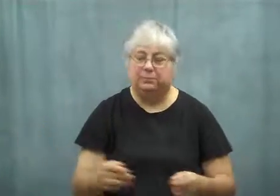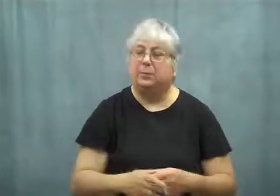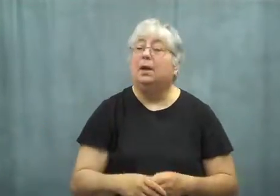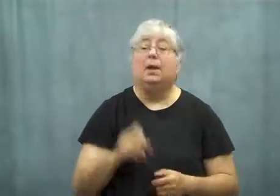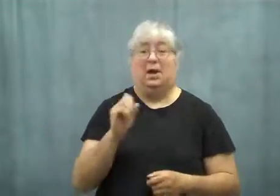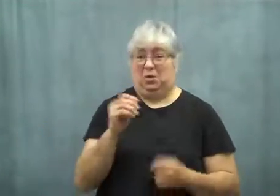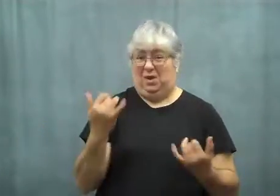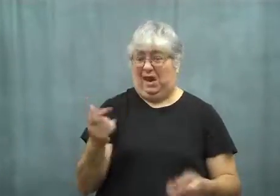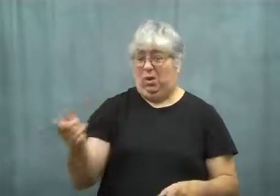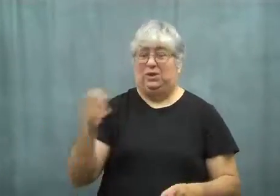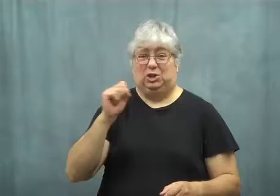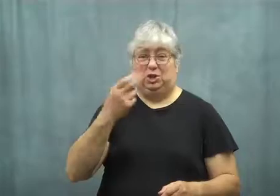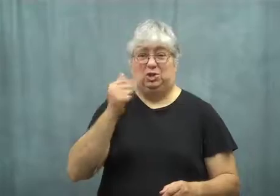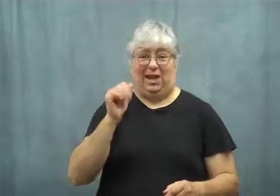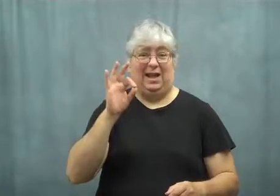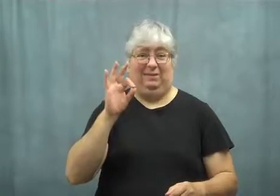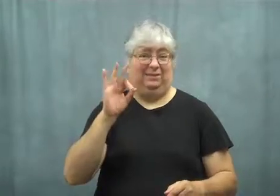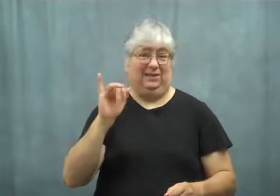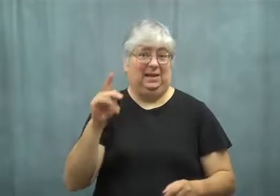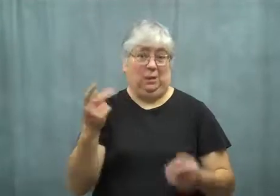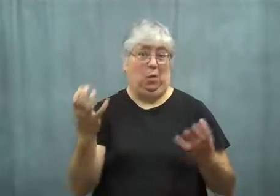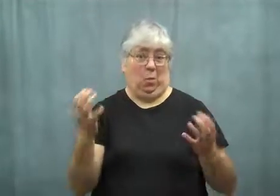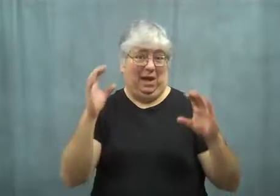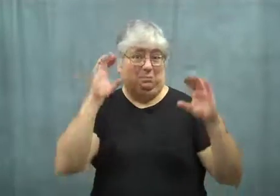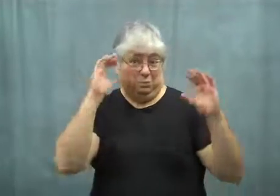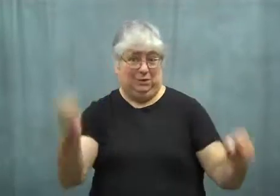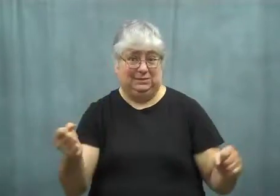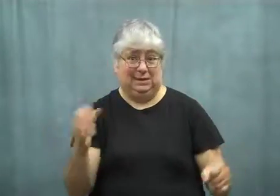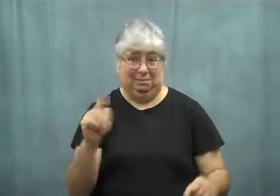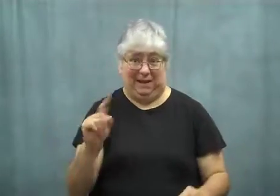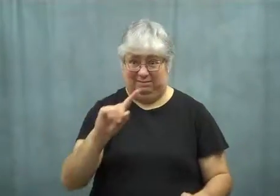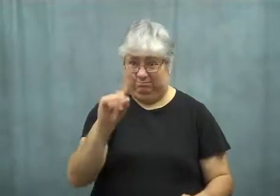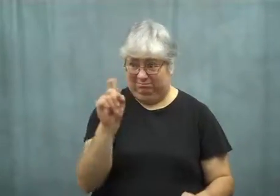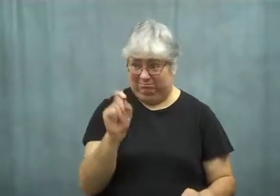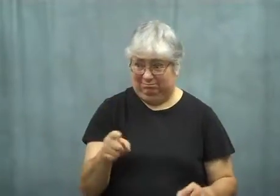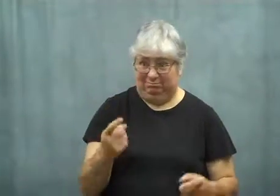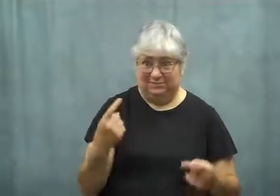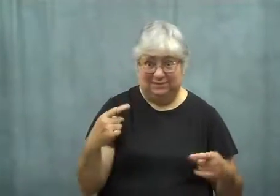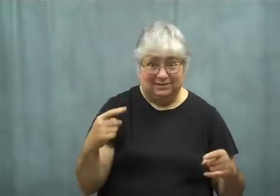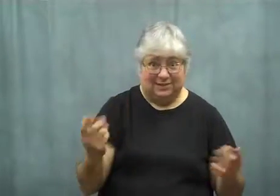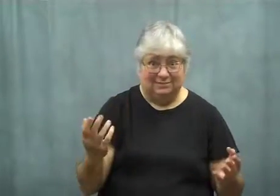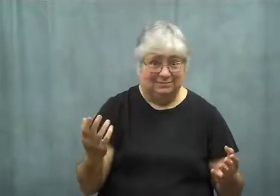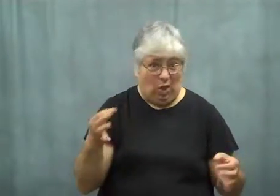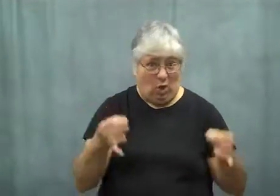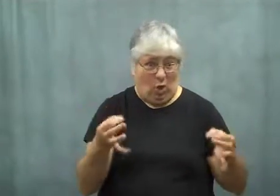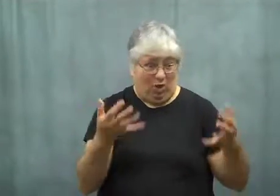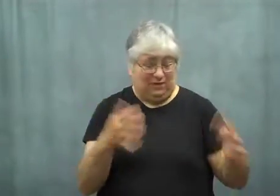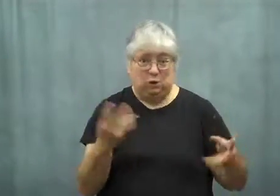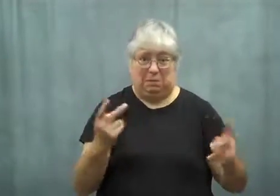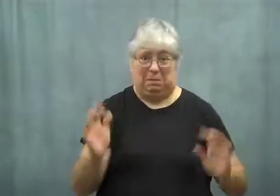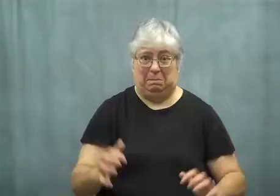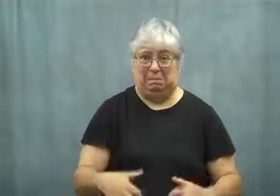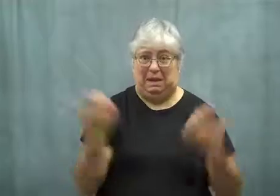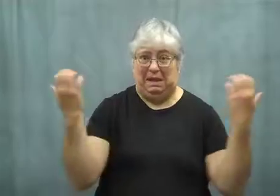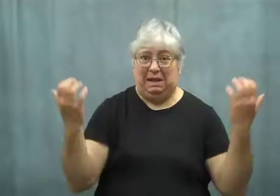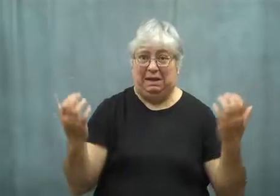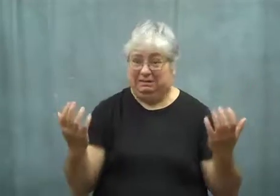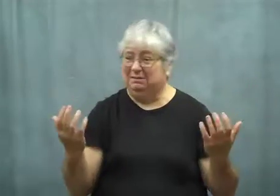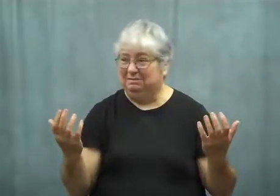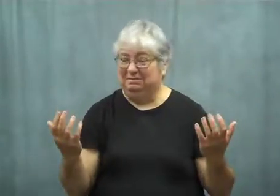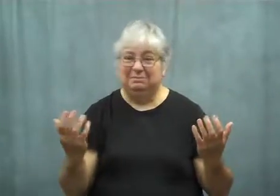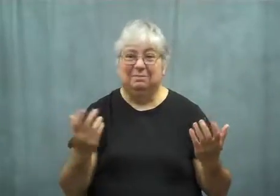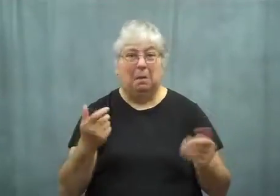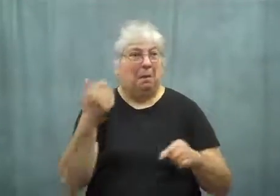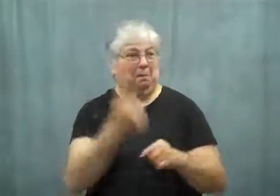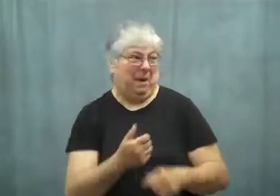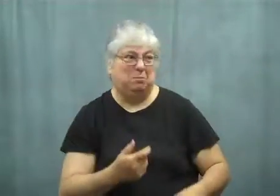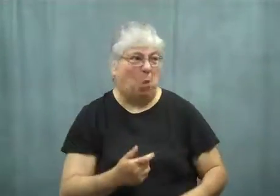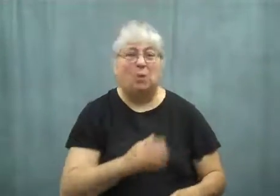With the people's anger, Shafik's ability to win the election is in doubt.